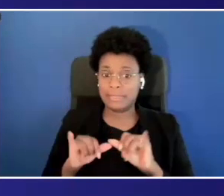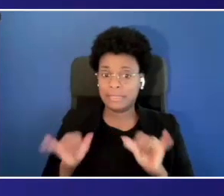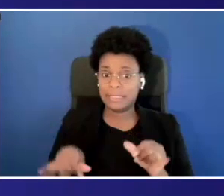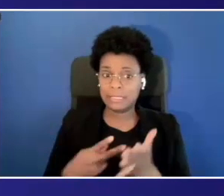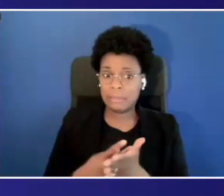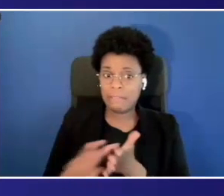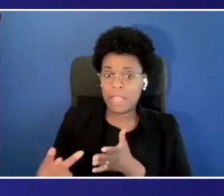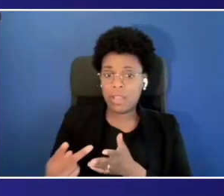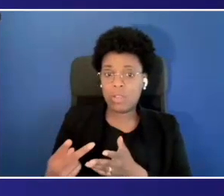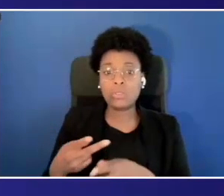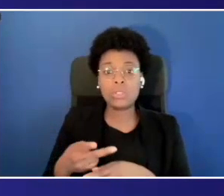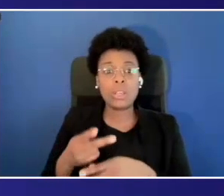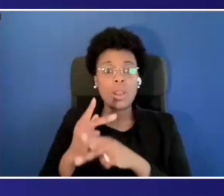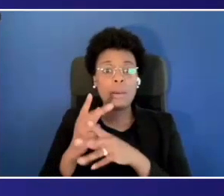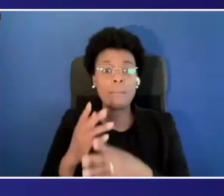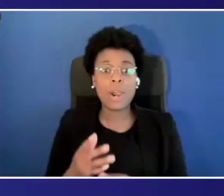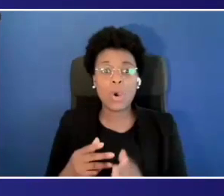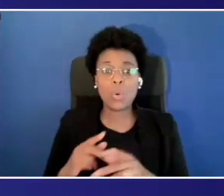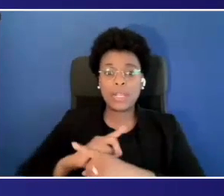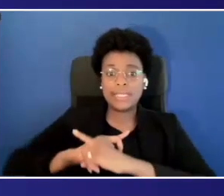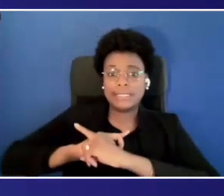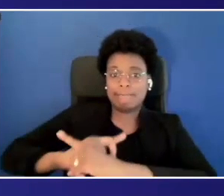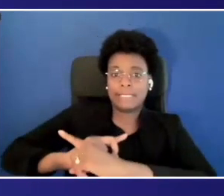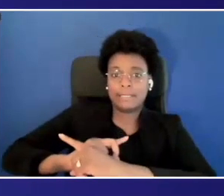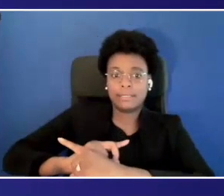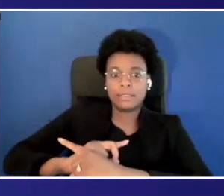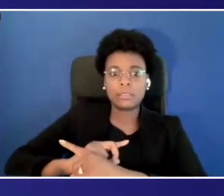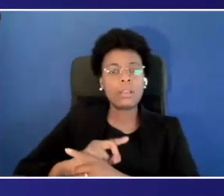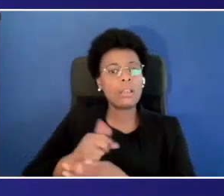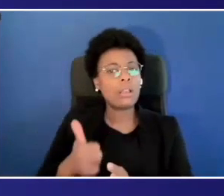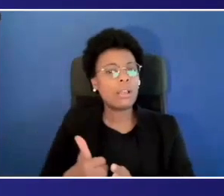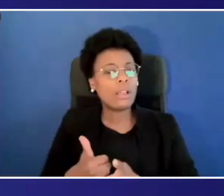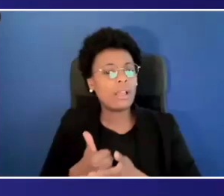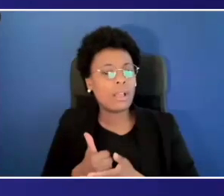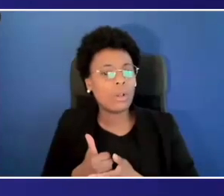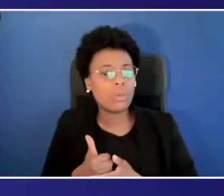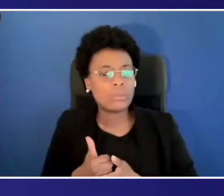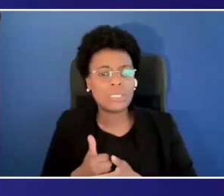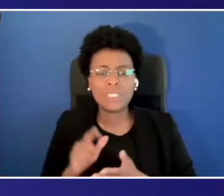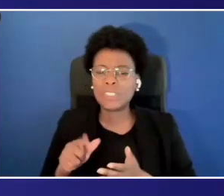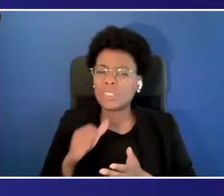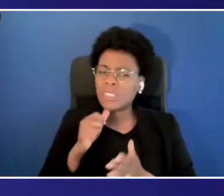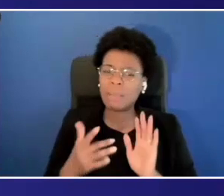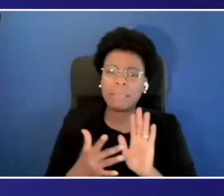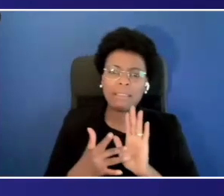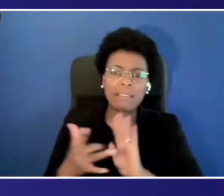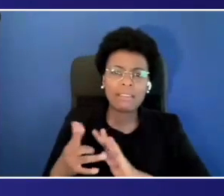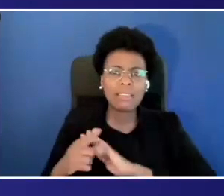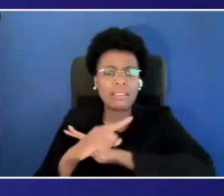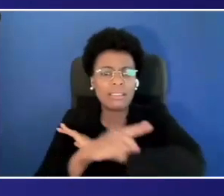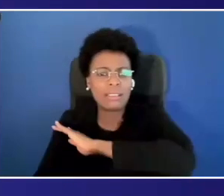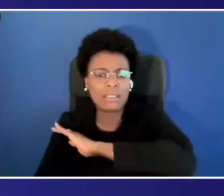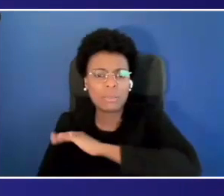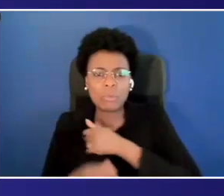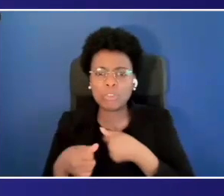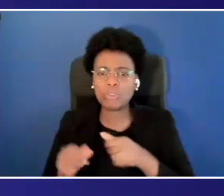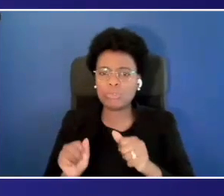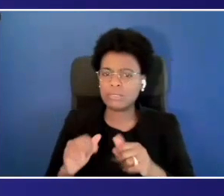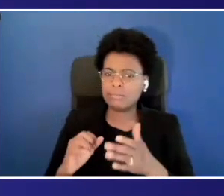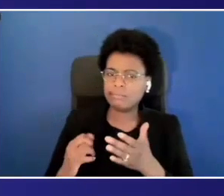No one deserves to be penalized and taken advantage of when attempting to better their education. Higher education institutions must do better.